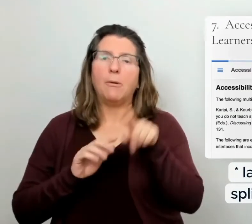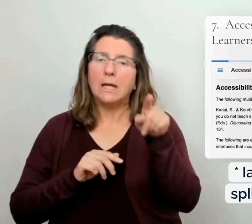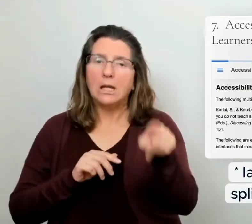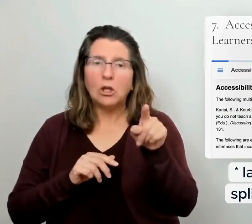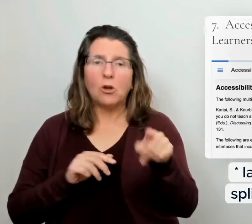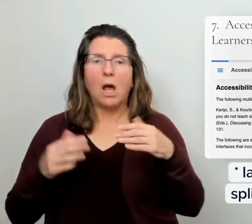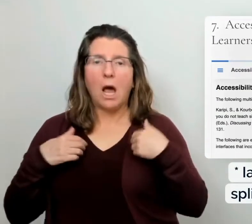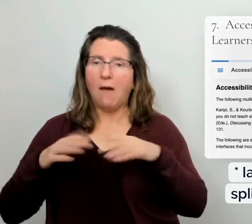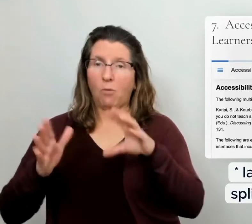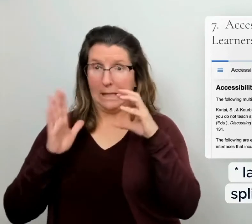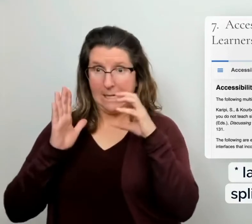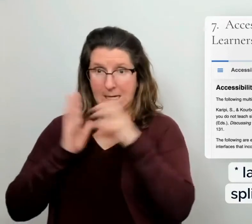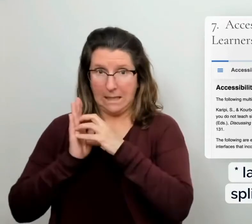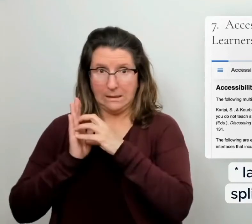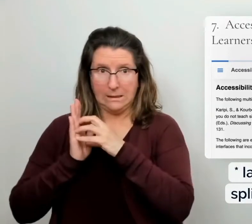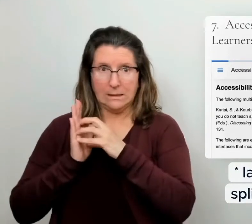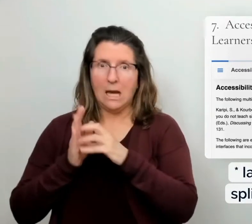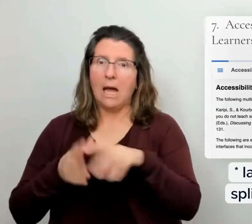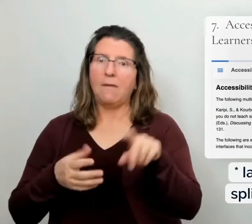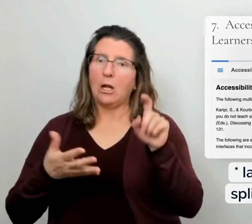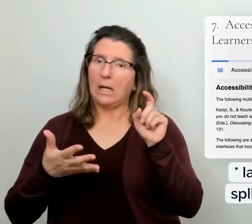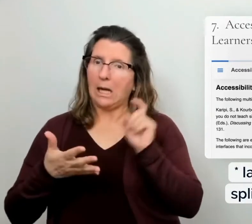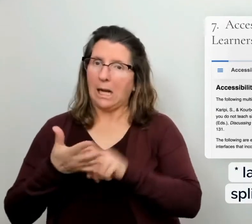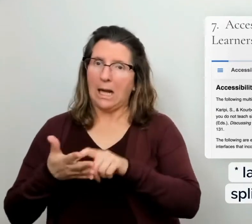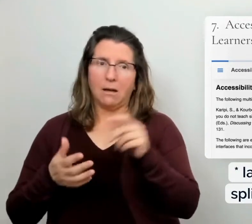according to your learners' needs and your teaching design.